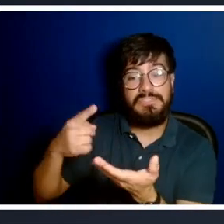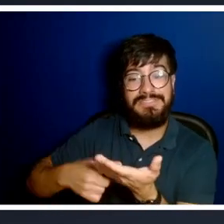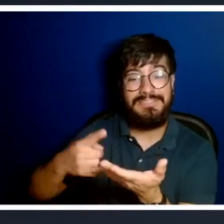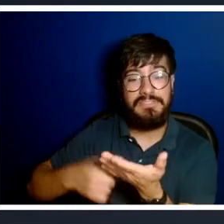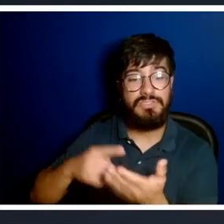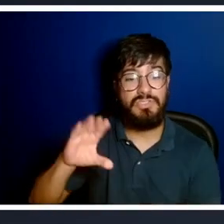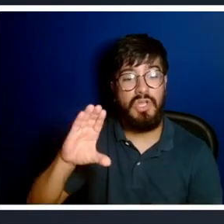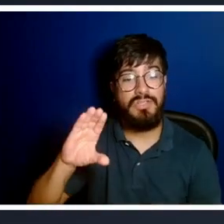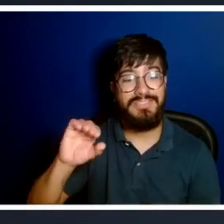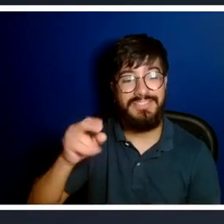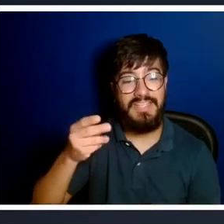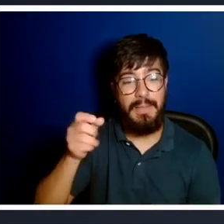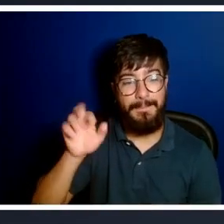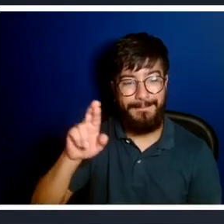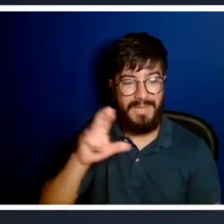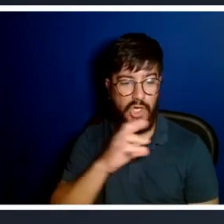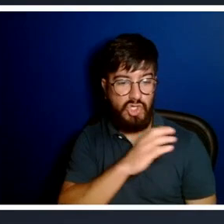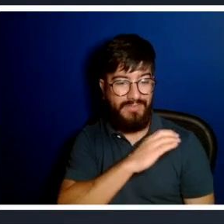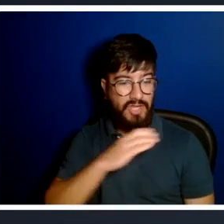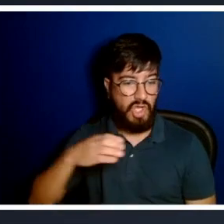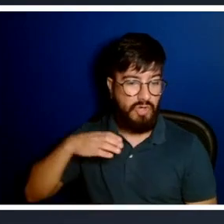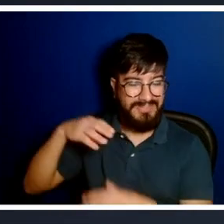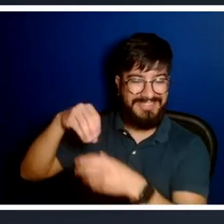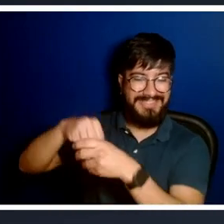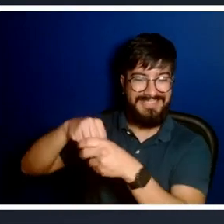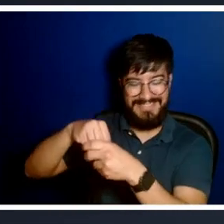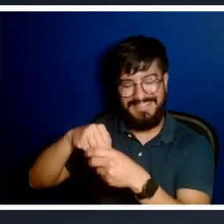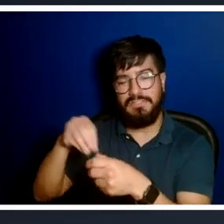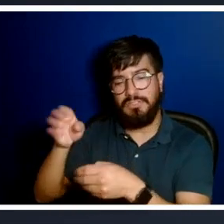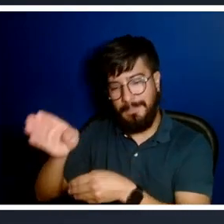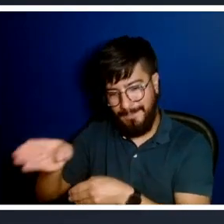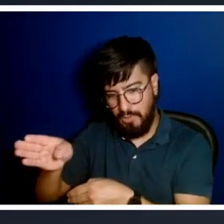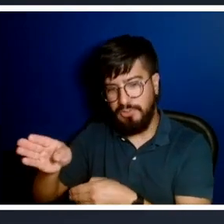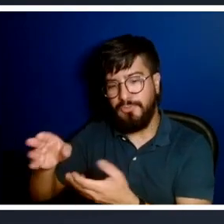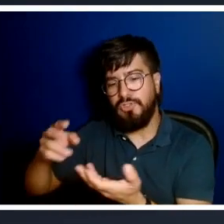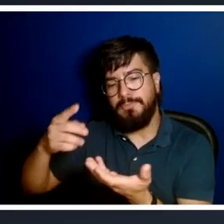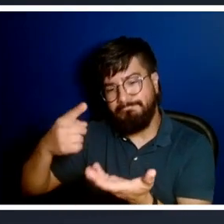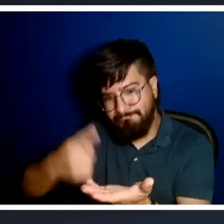showed us some of the environmental restoration that's happening. And talked about the ways that's